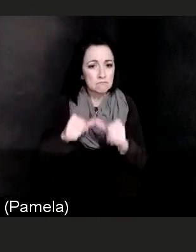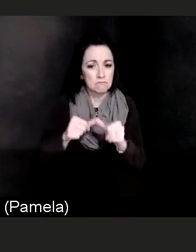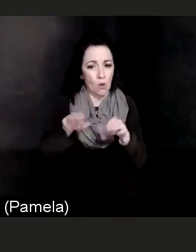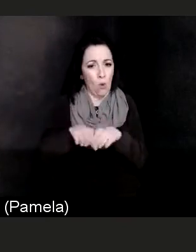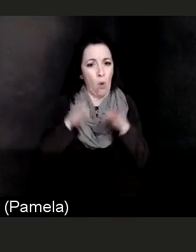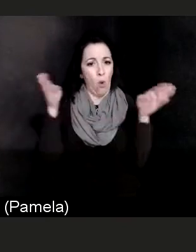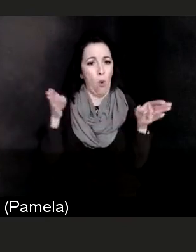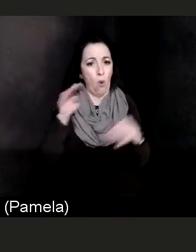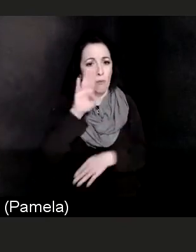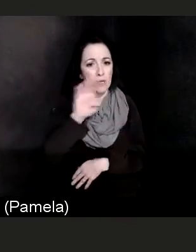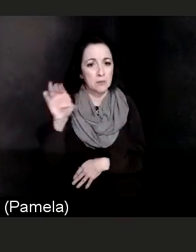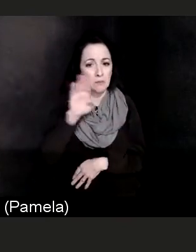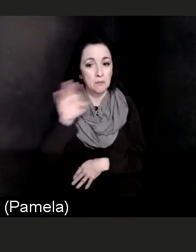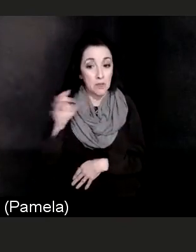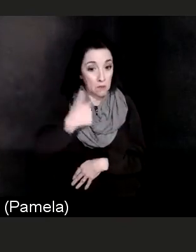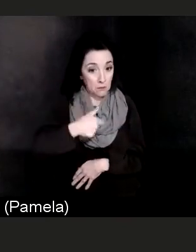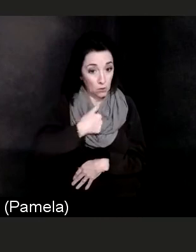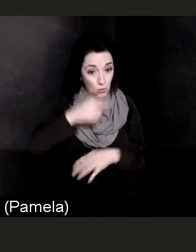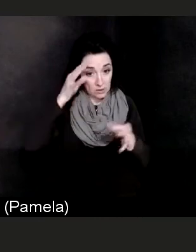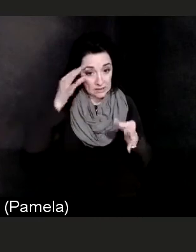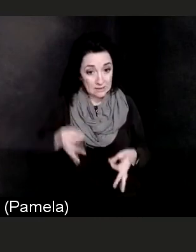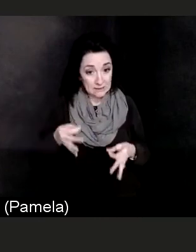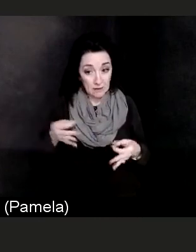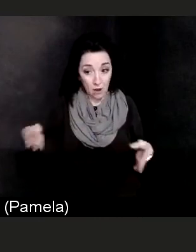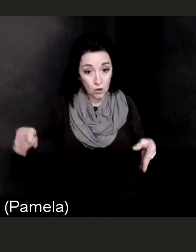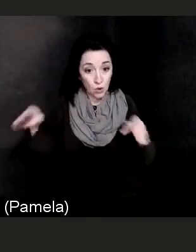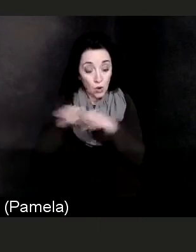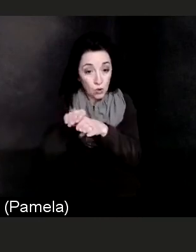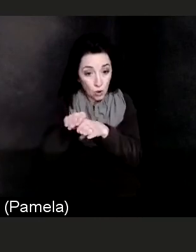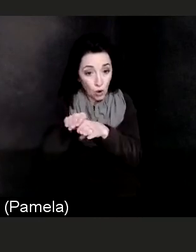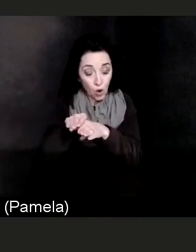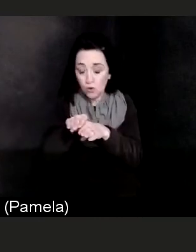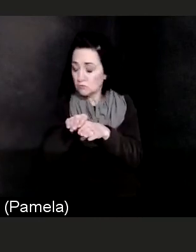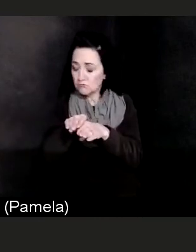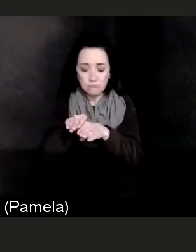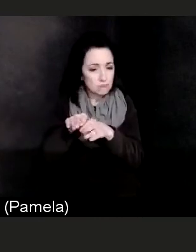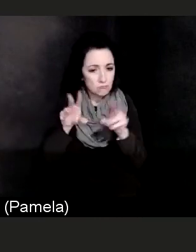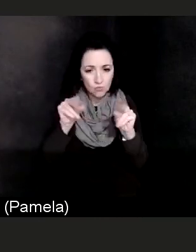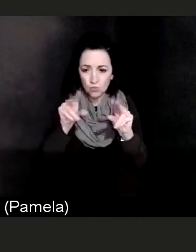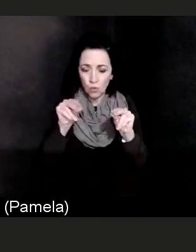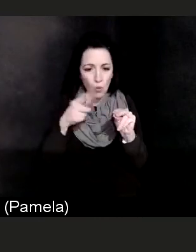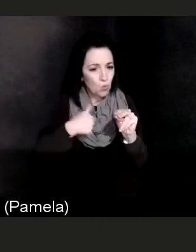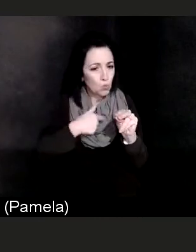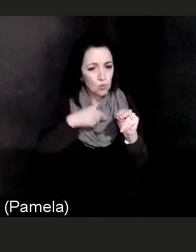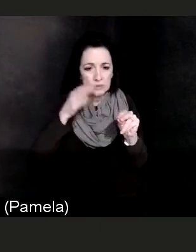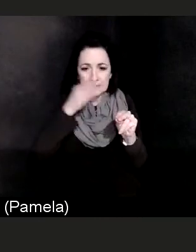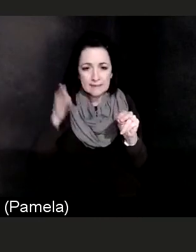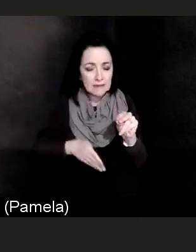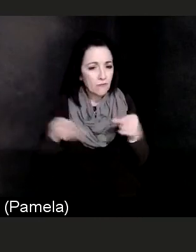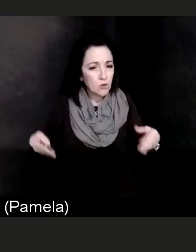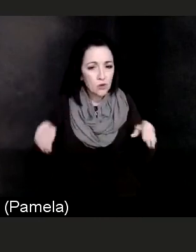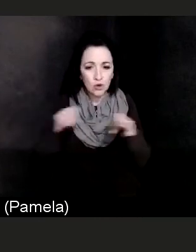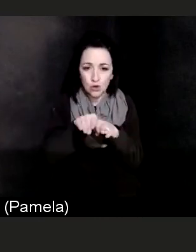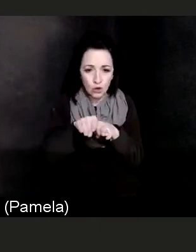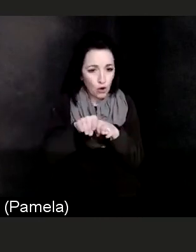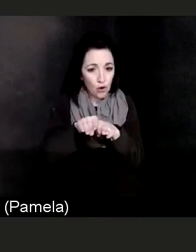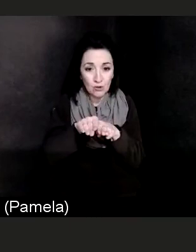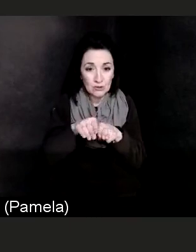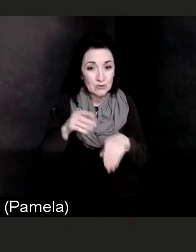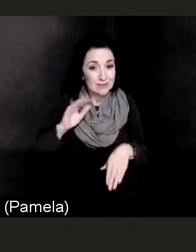people's health, even though we were inundated once again with patients. As Dr. Chasanov said, we had so many patients here in the Winter peak